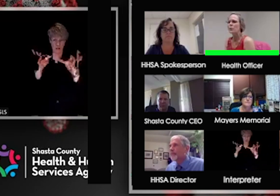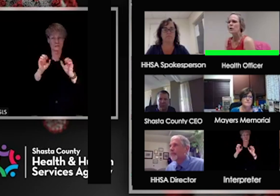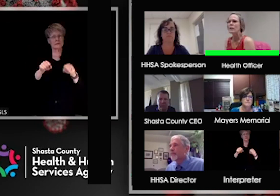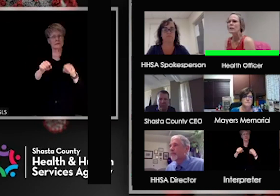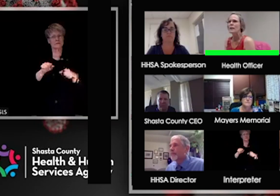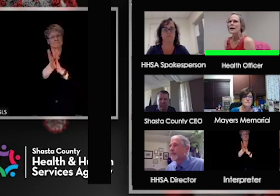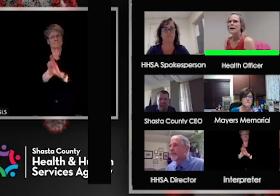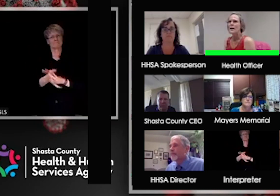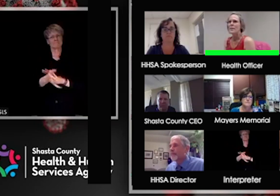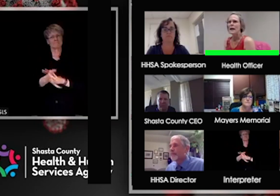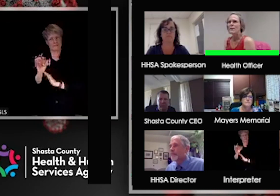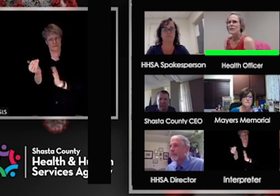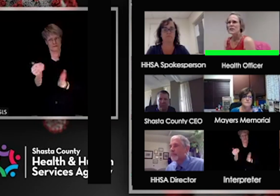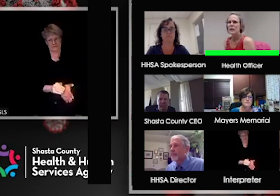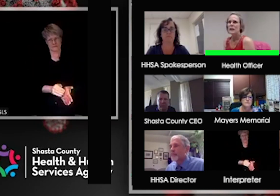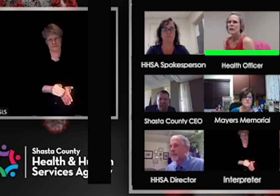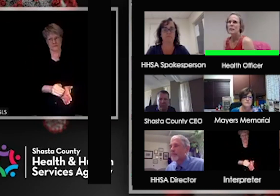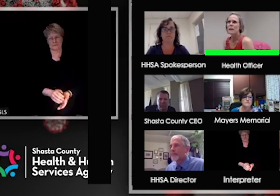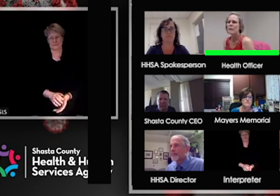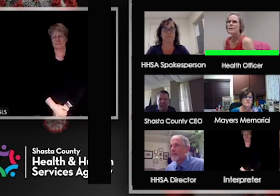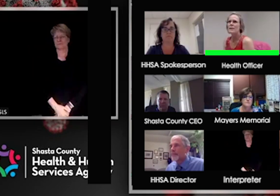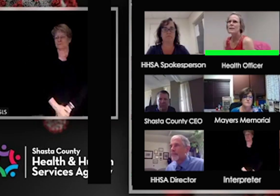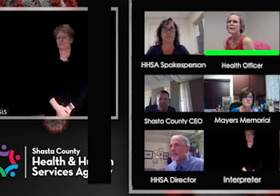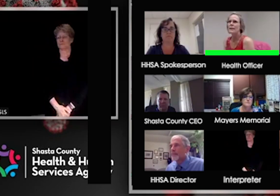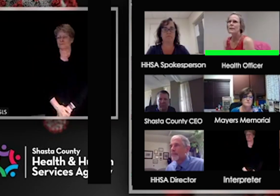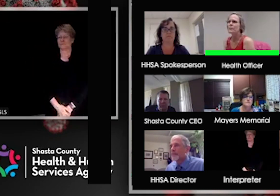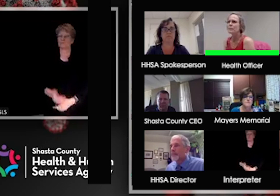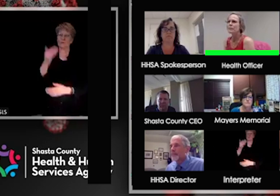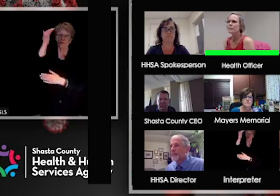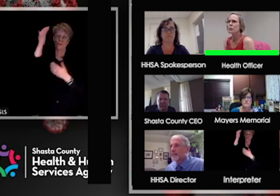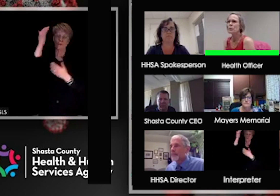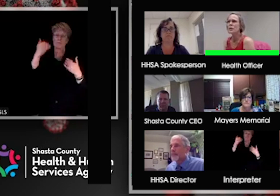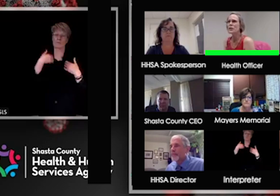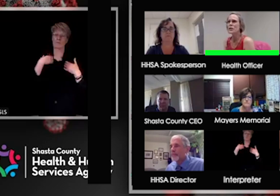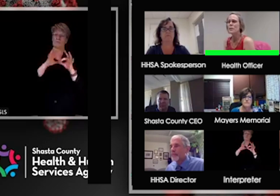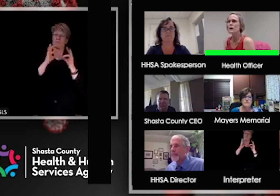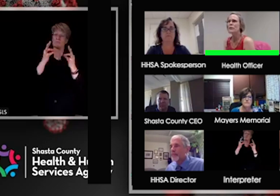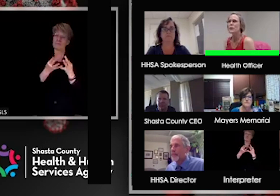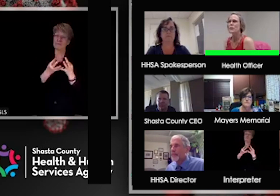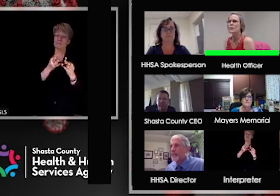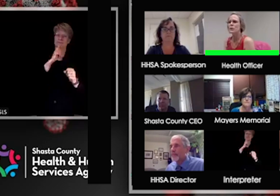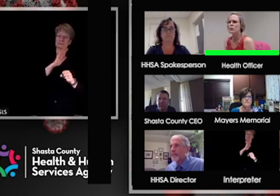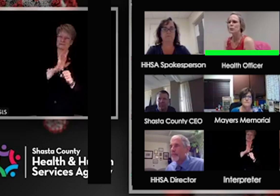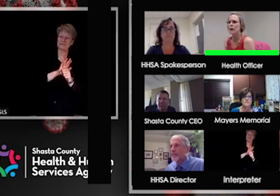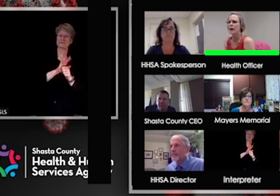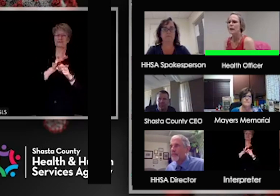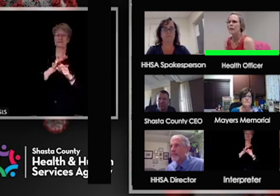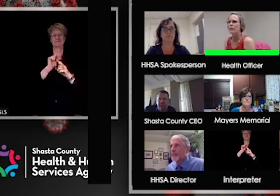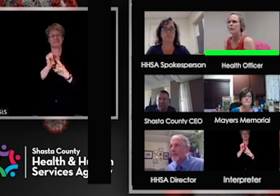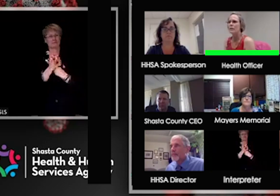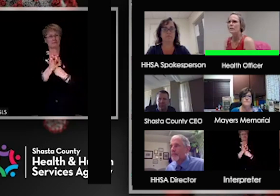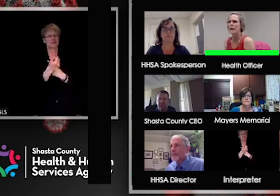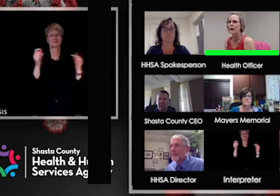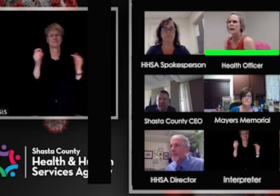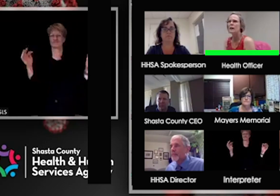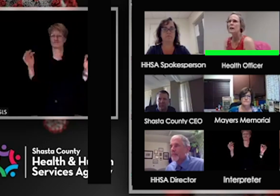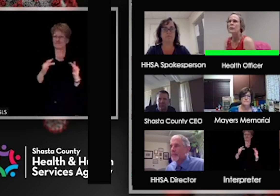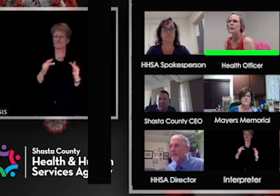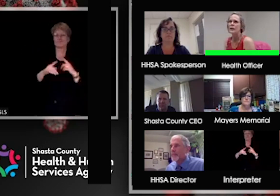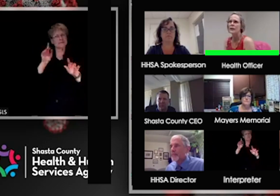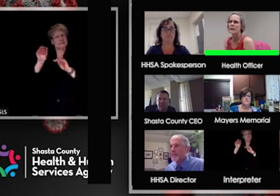we all have these family commitments, really just remind folks to take care if you’re